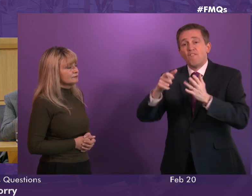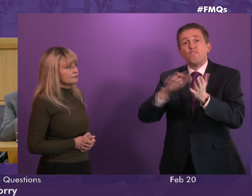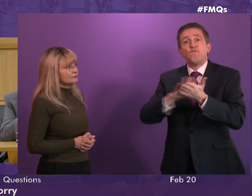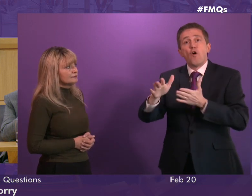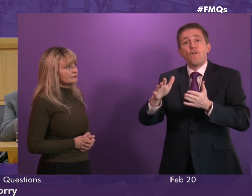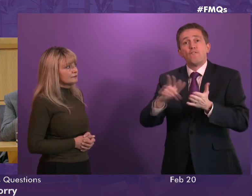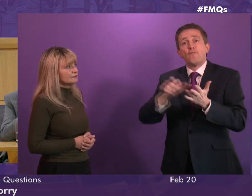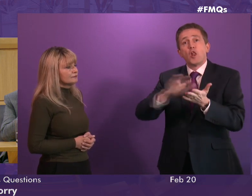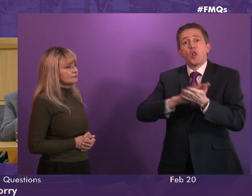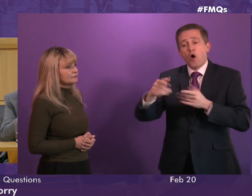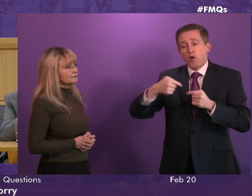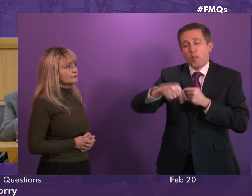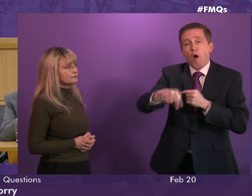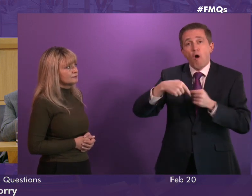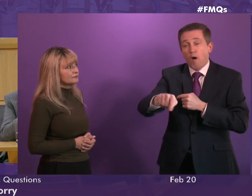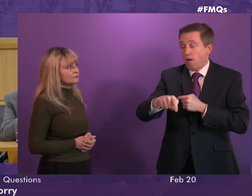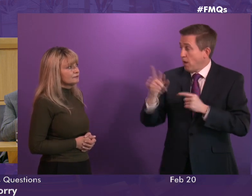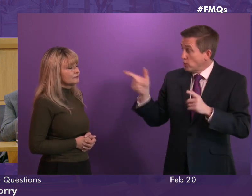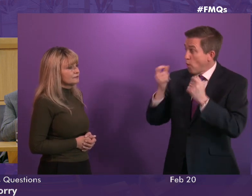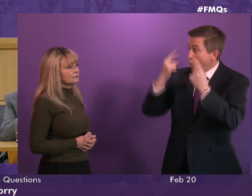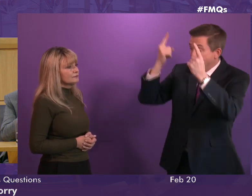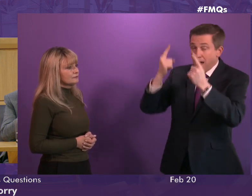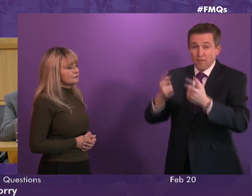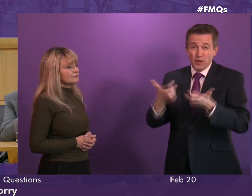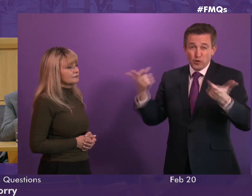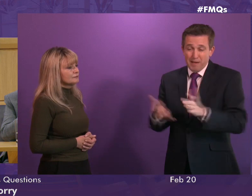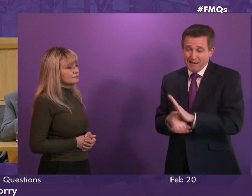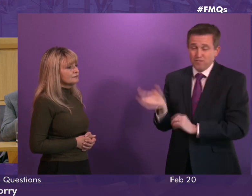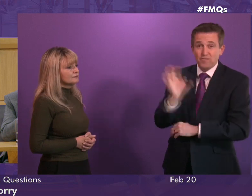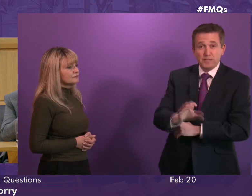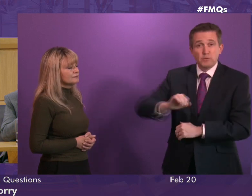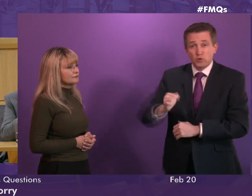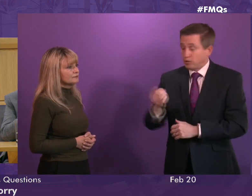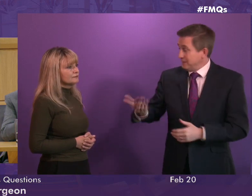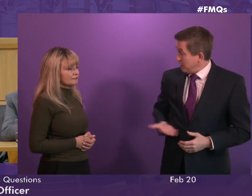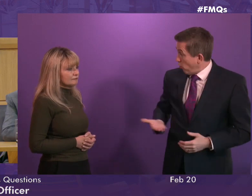she recognise the major investment that the MOD is bringing to the Scottish economy?